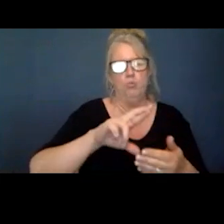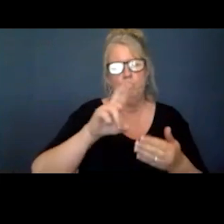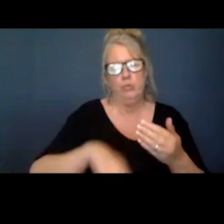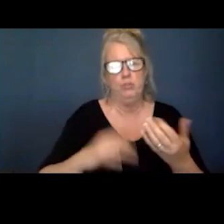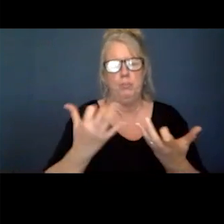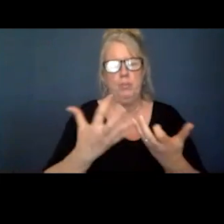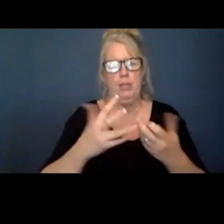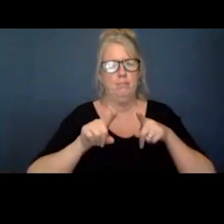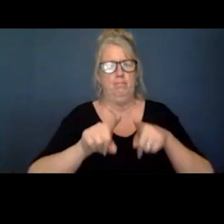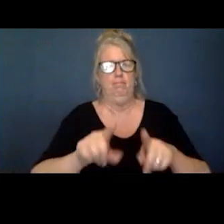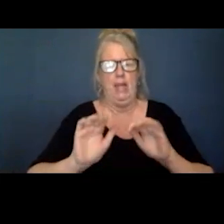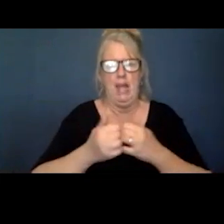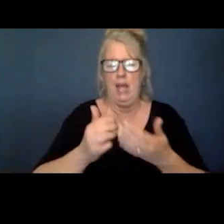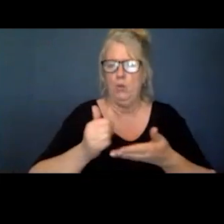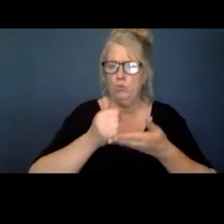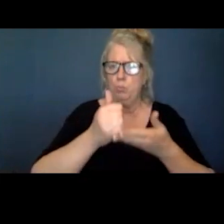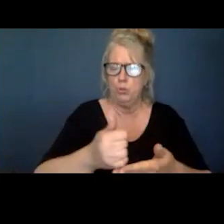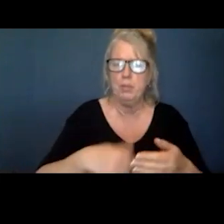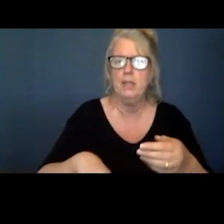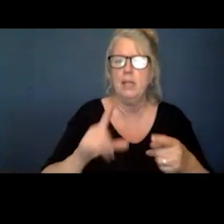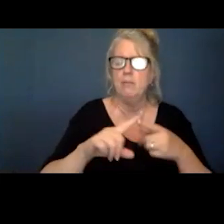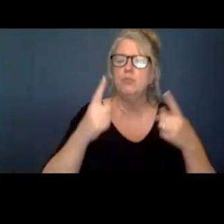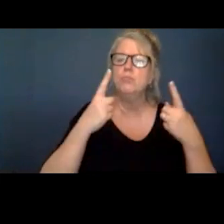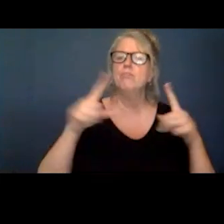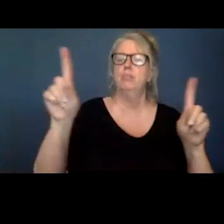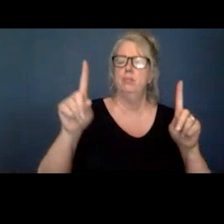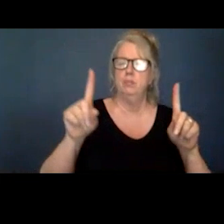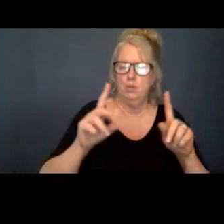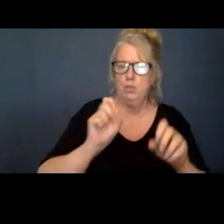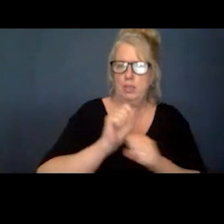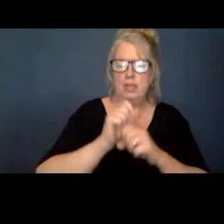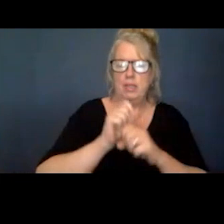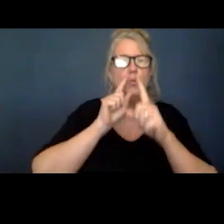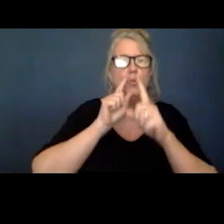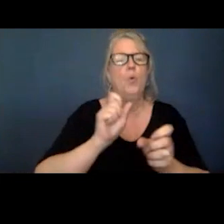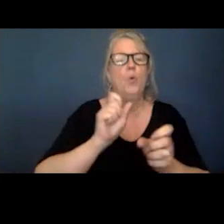how you help to participant achieve their career goals, and make sure you have several participant